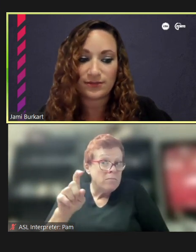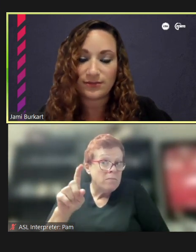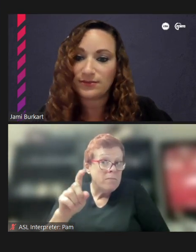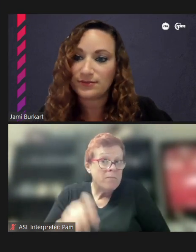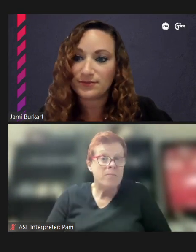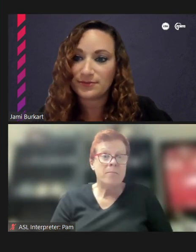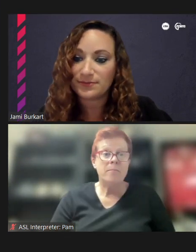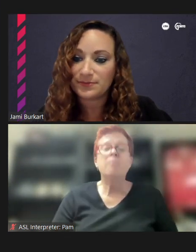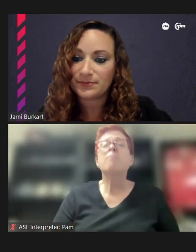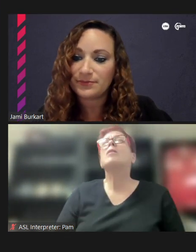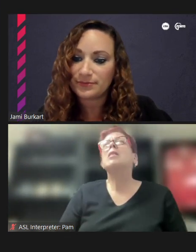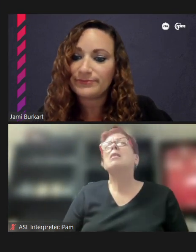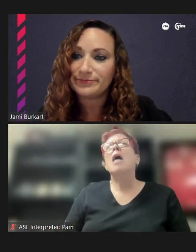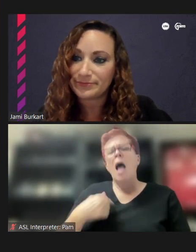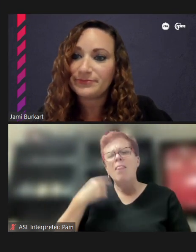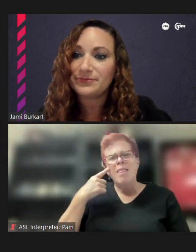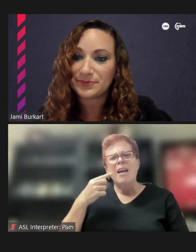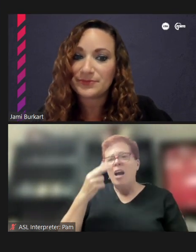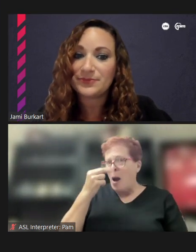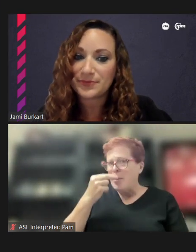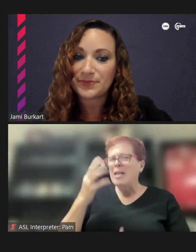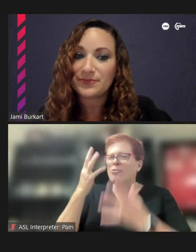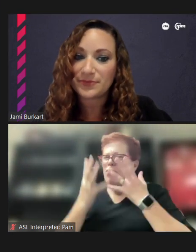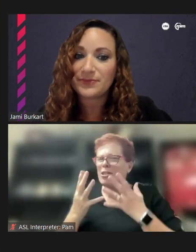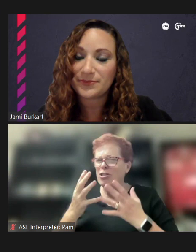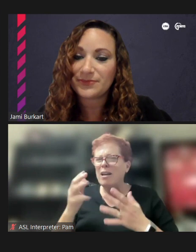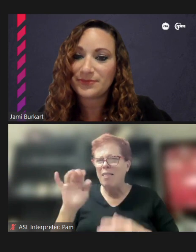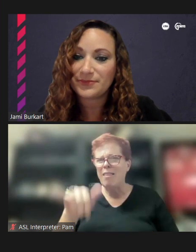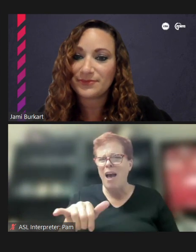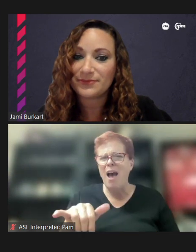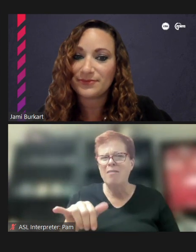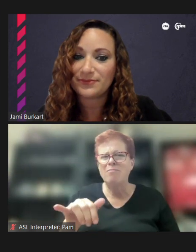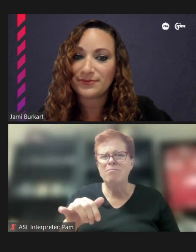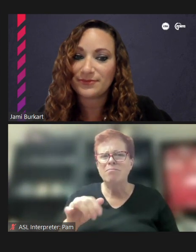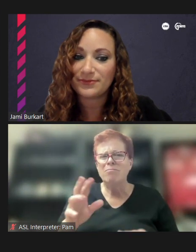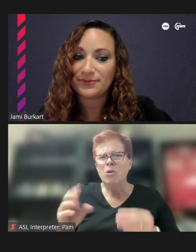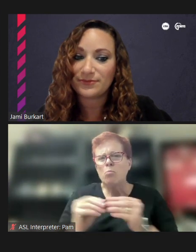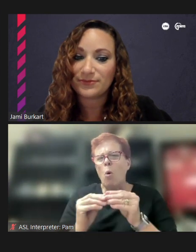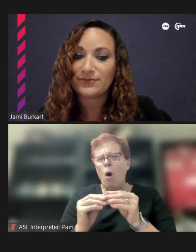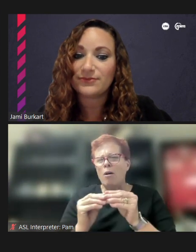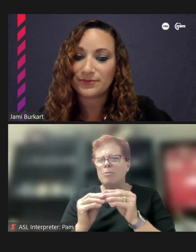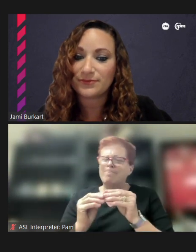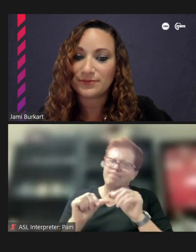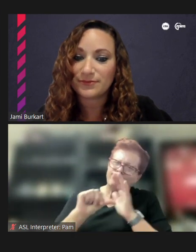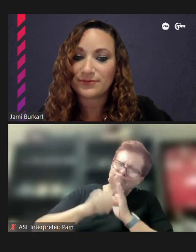Like I mentioned, comedy and tragedy just for maybe more of the arts or the theater,